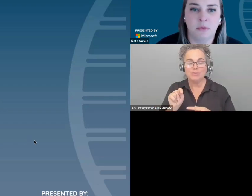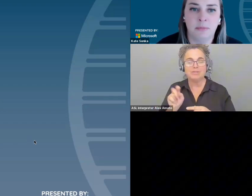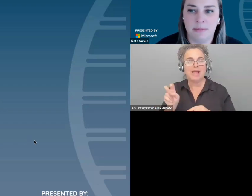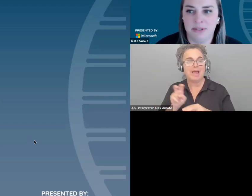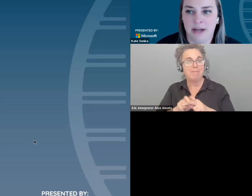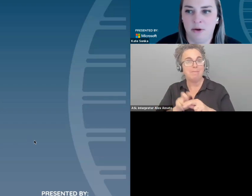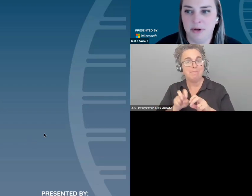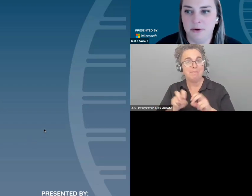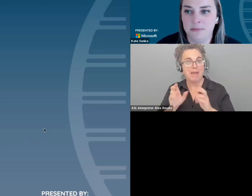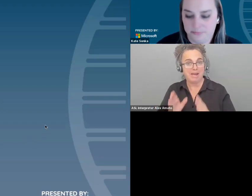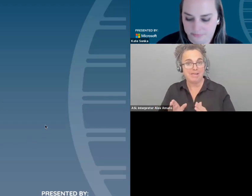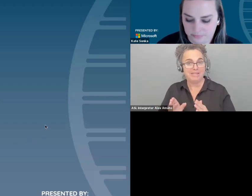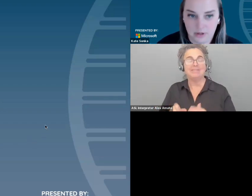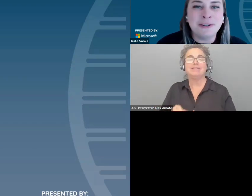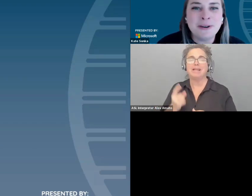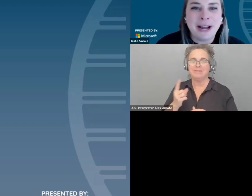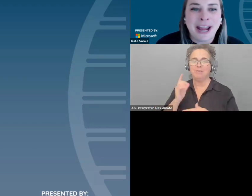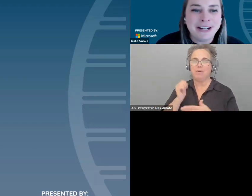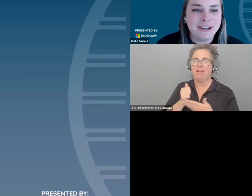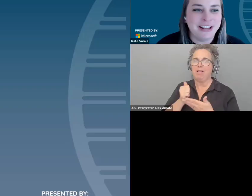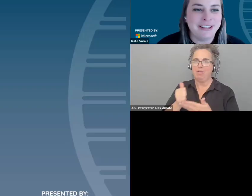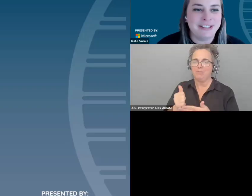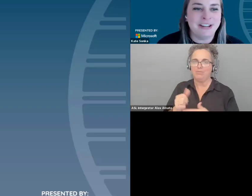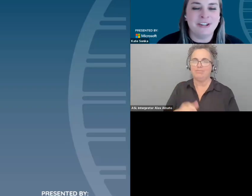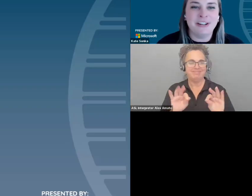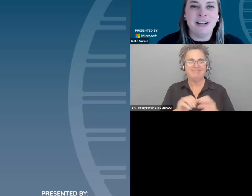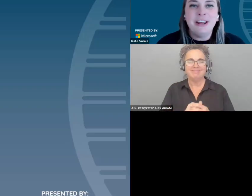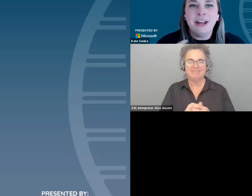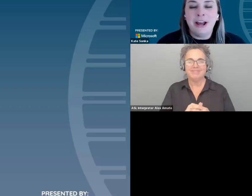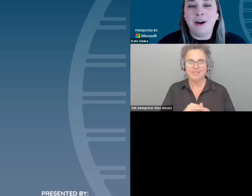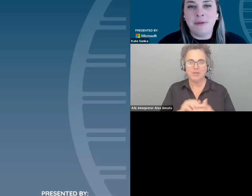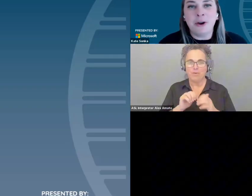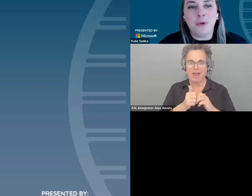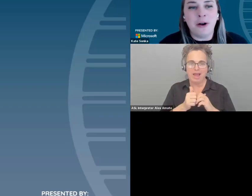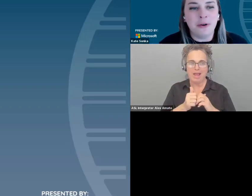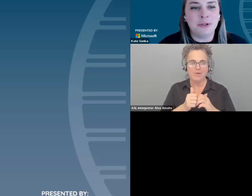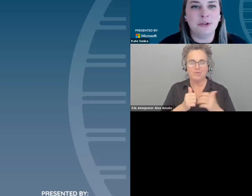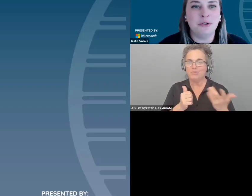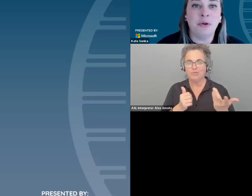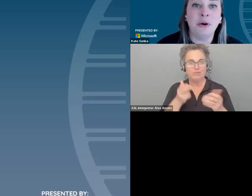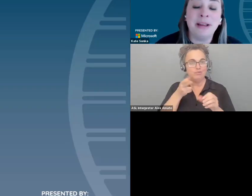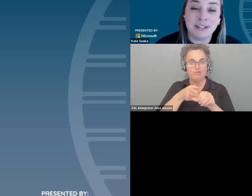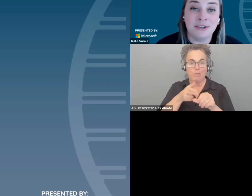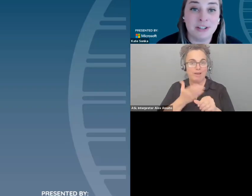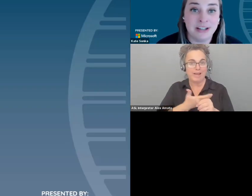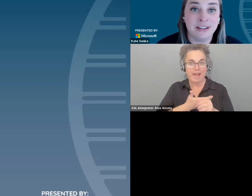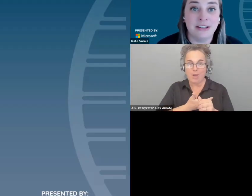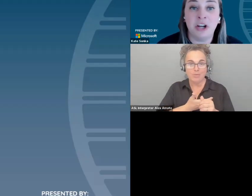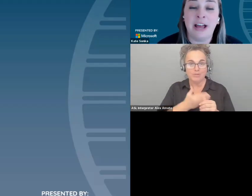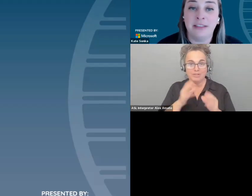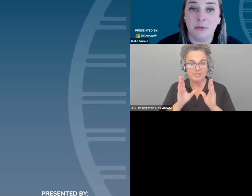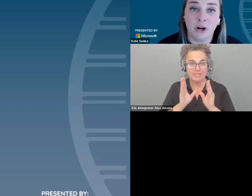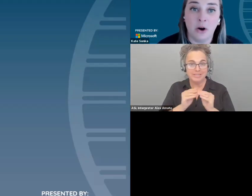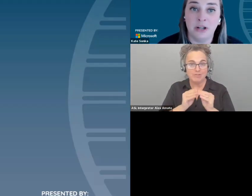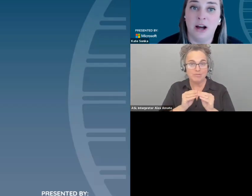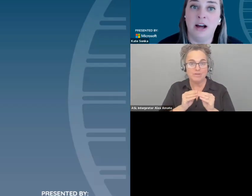and someone will be able to help you. So how to engage in this session? You're welcome to put messages into the chat that would go